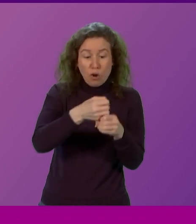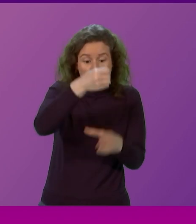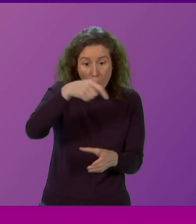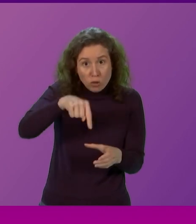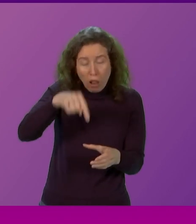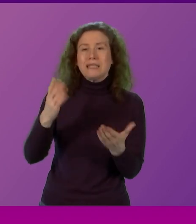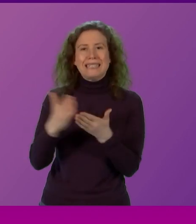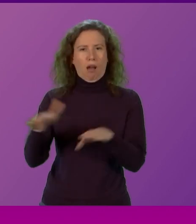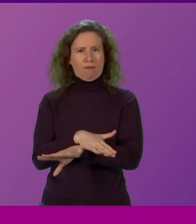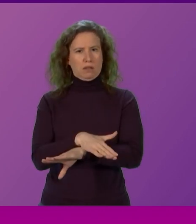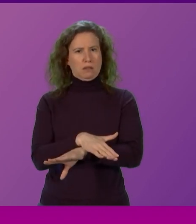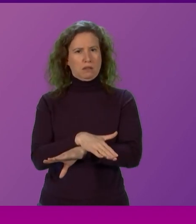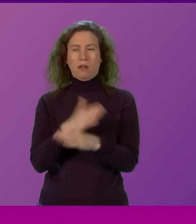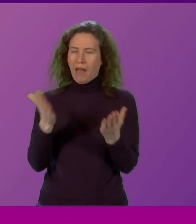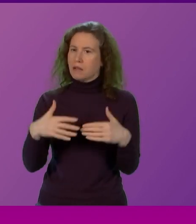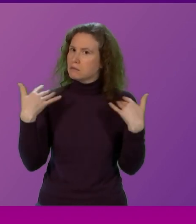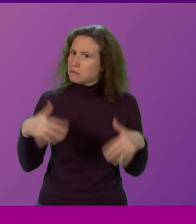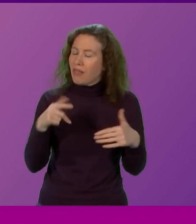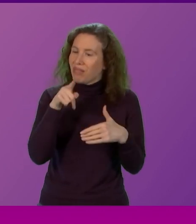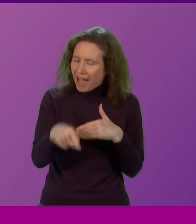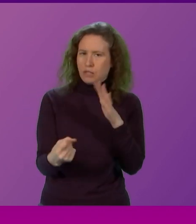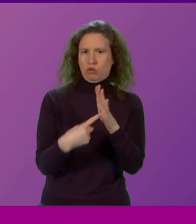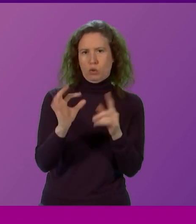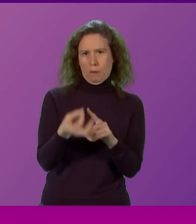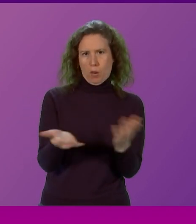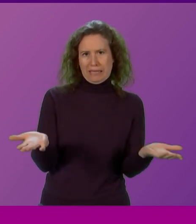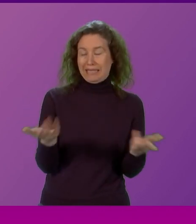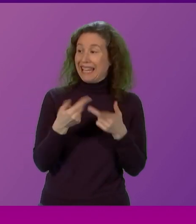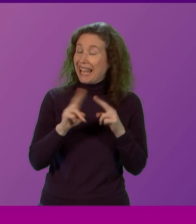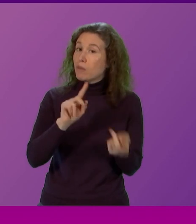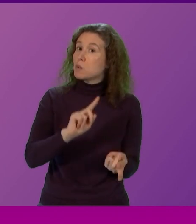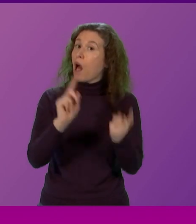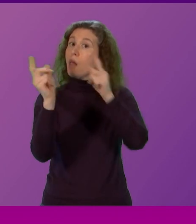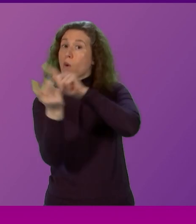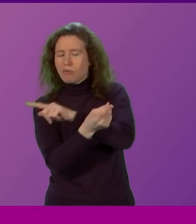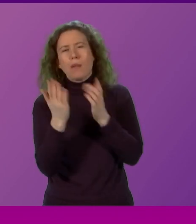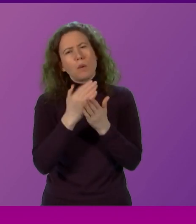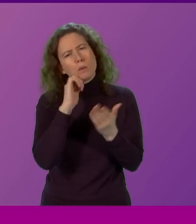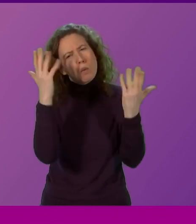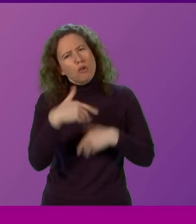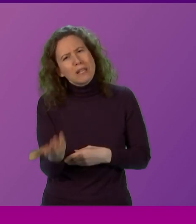That is the crucial point. If it were the reverse, that would be a problem.